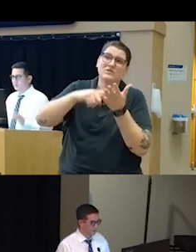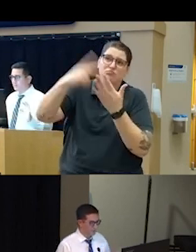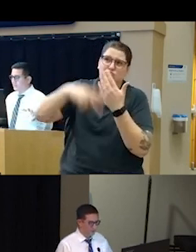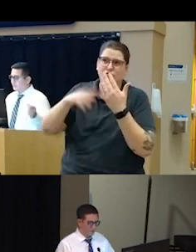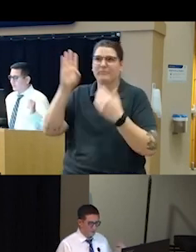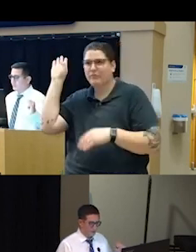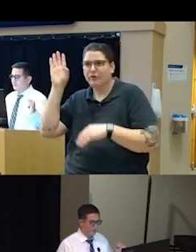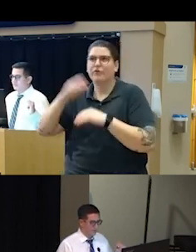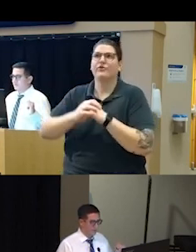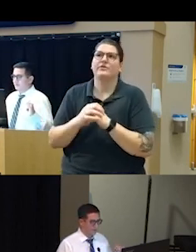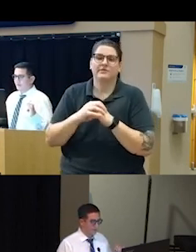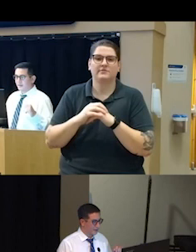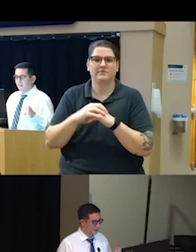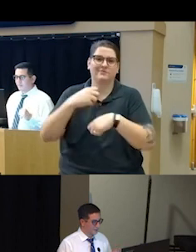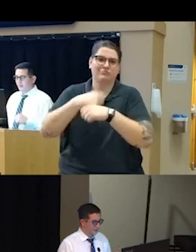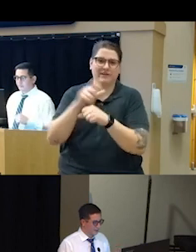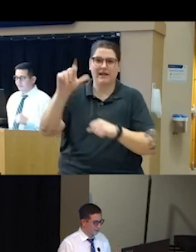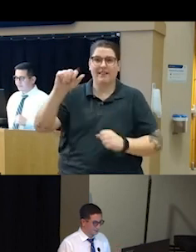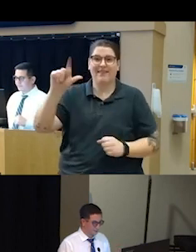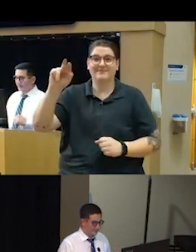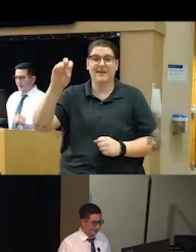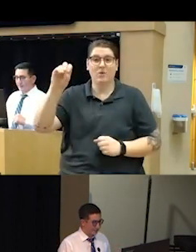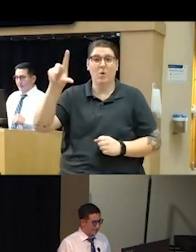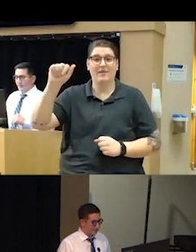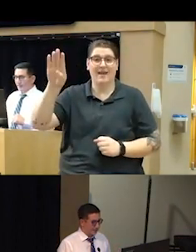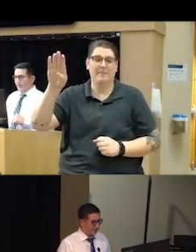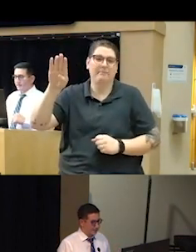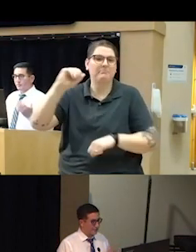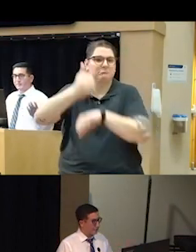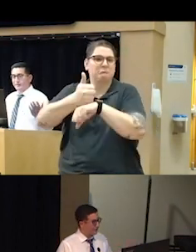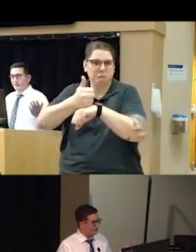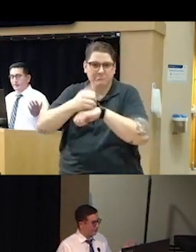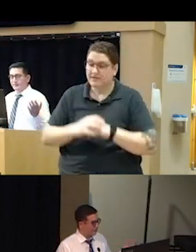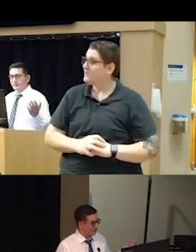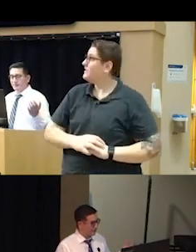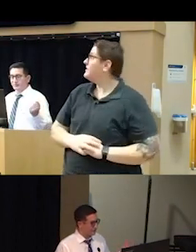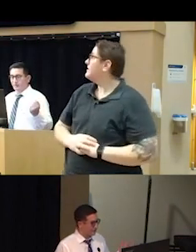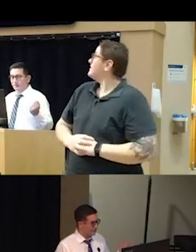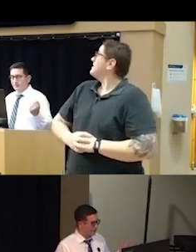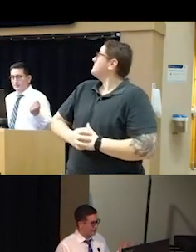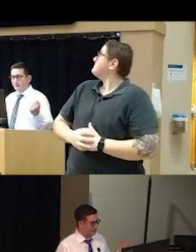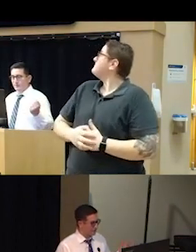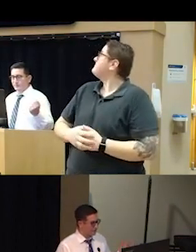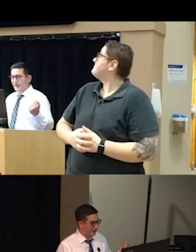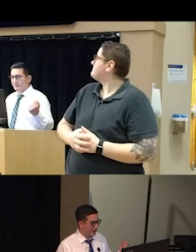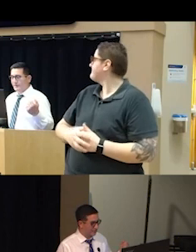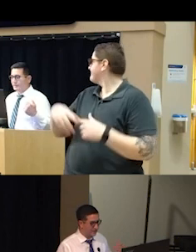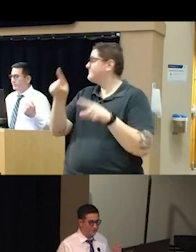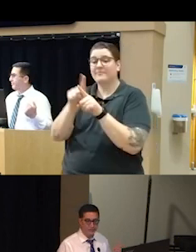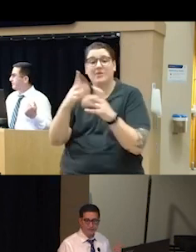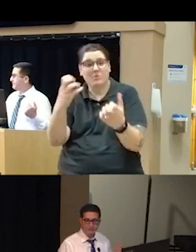as well created the lizano lab and I want to take this time as well to wish a happy Asian American